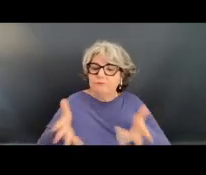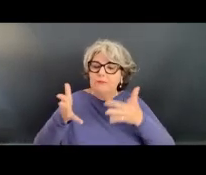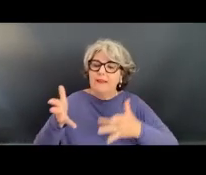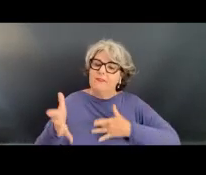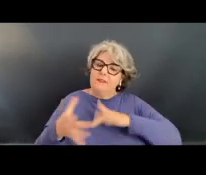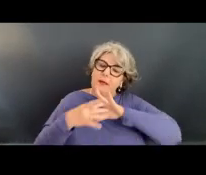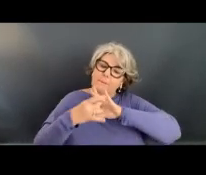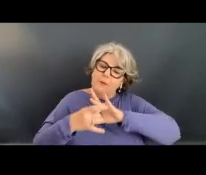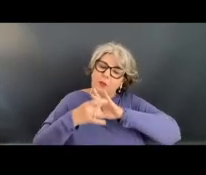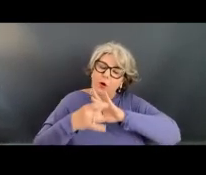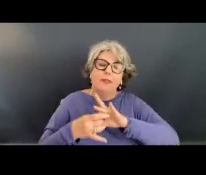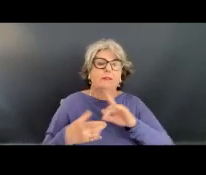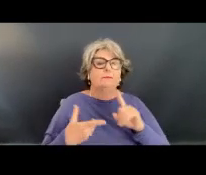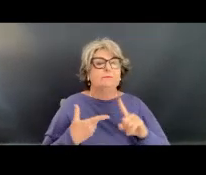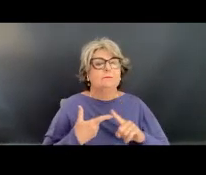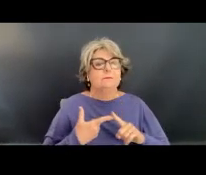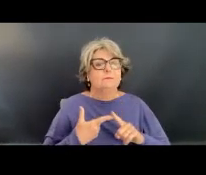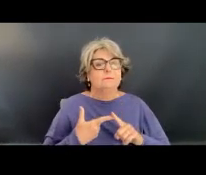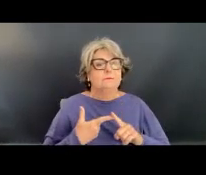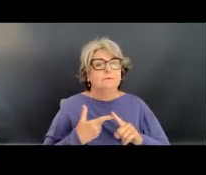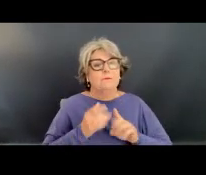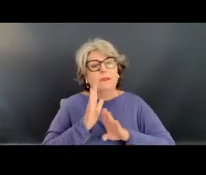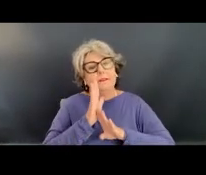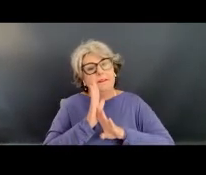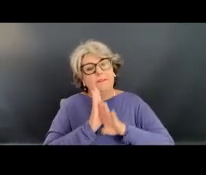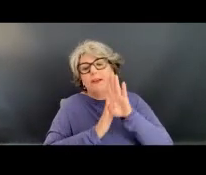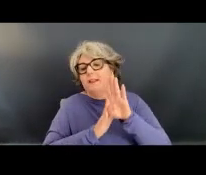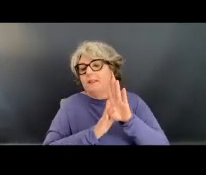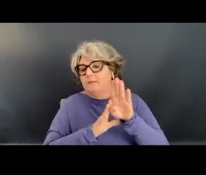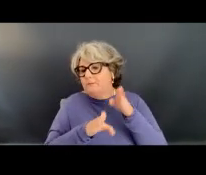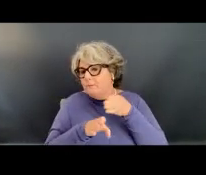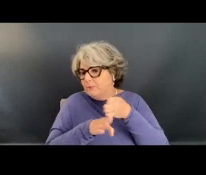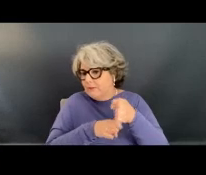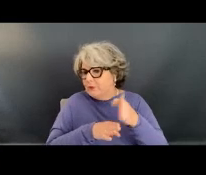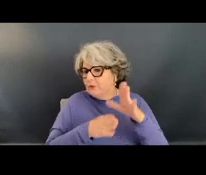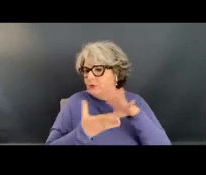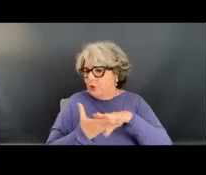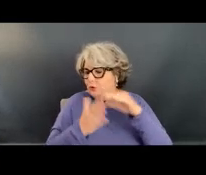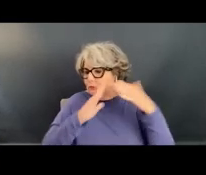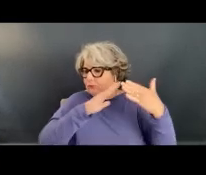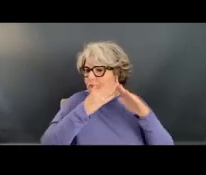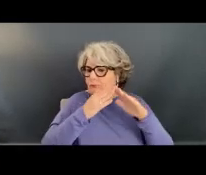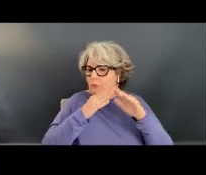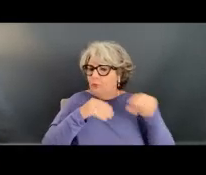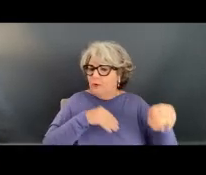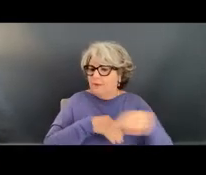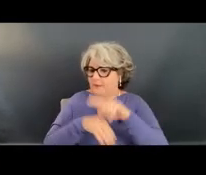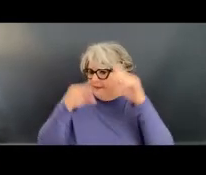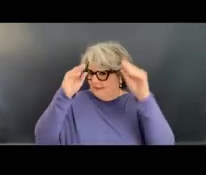Of course, we want to really create a professional learning community among these teachers so that they can build